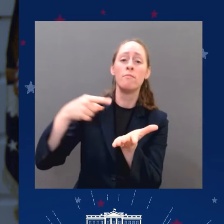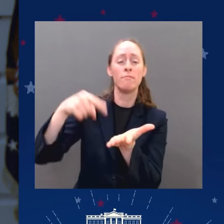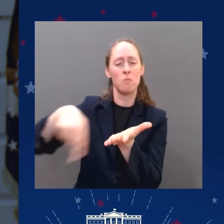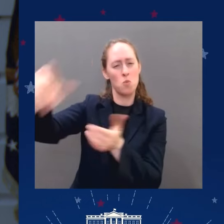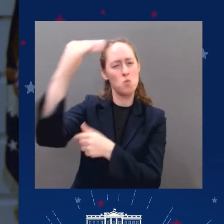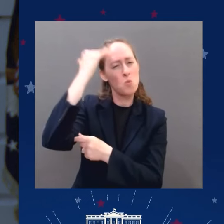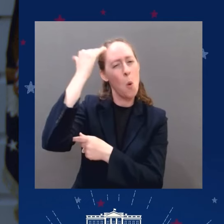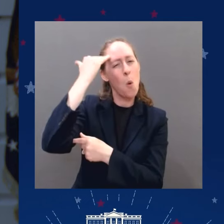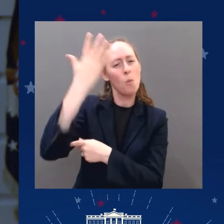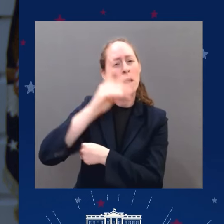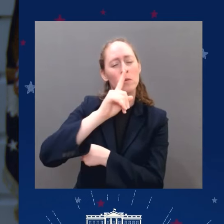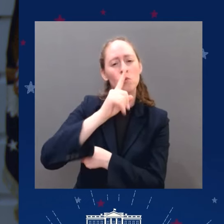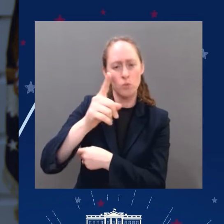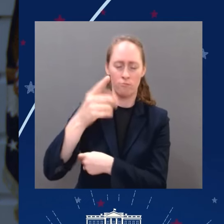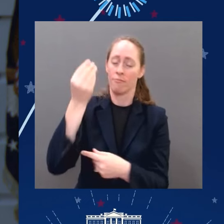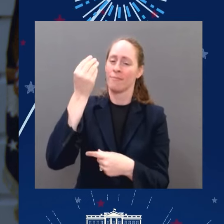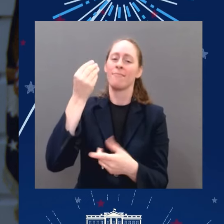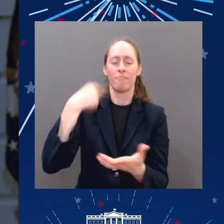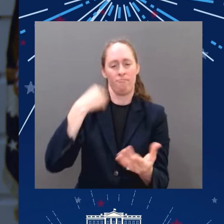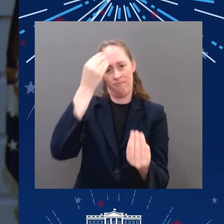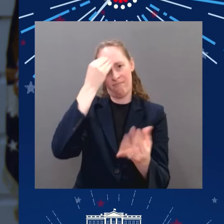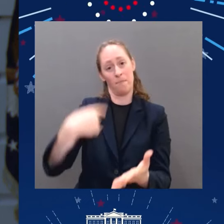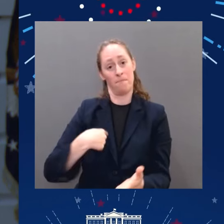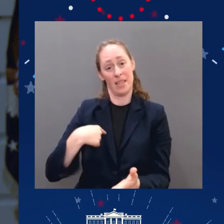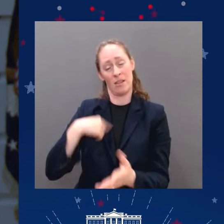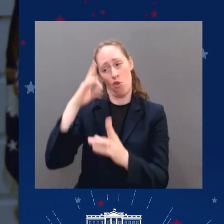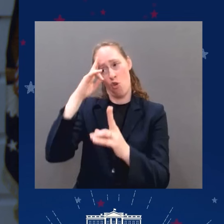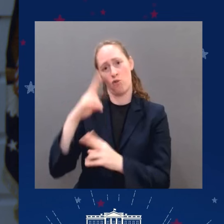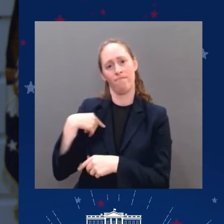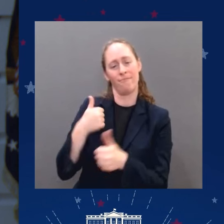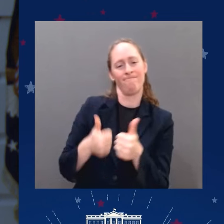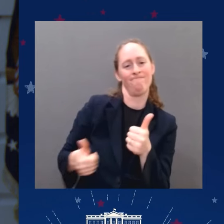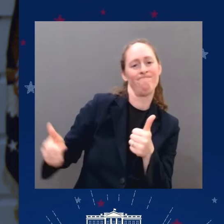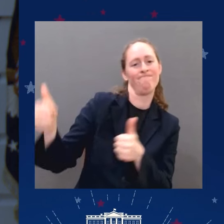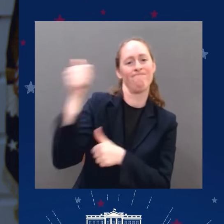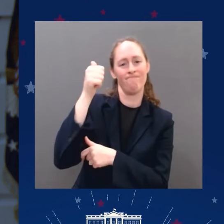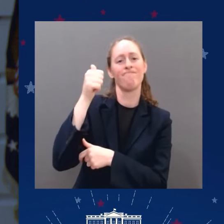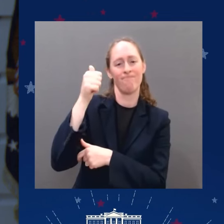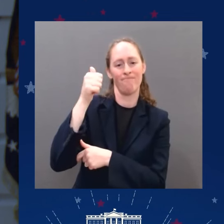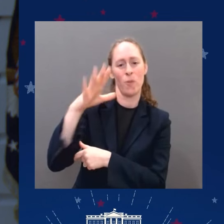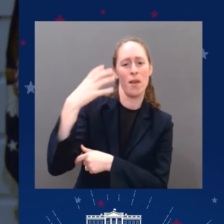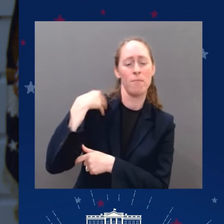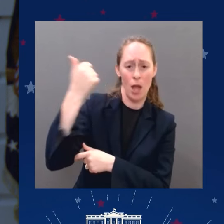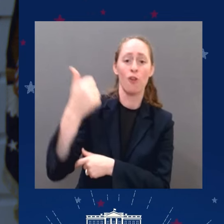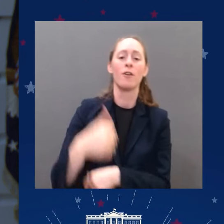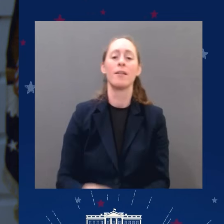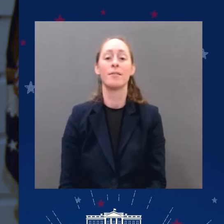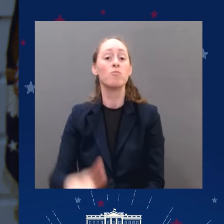Tomorrow, we'll be bestowing the Medal of Honor, the highest military award, to heroic service members